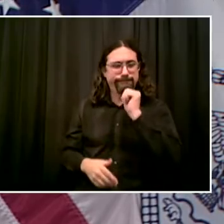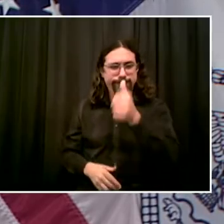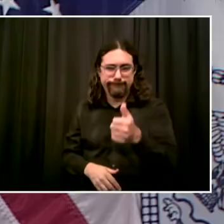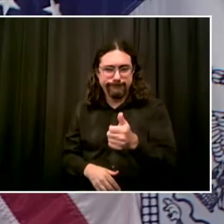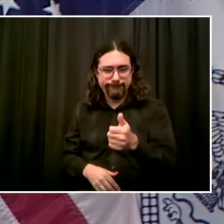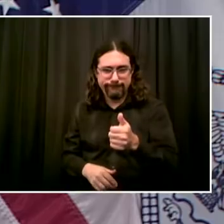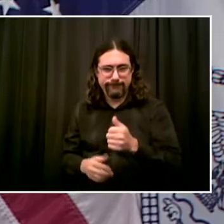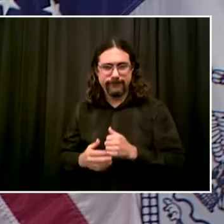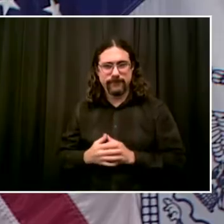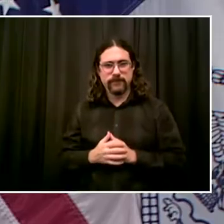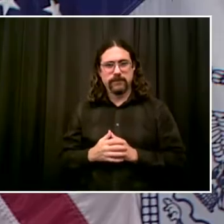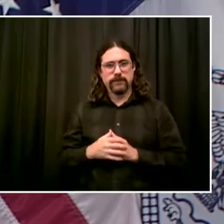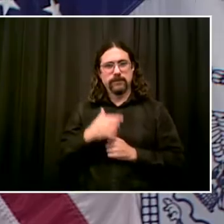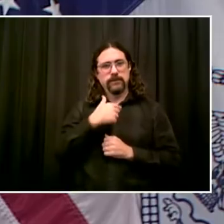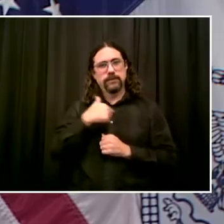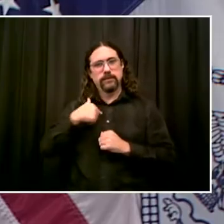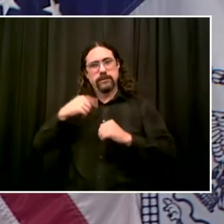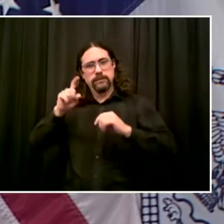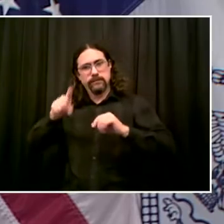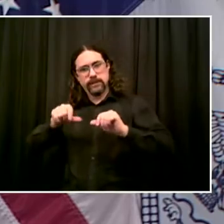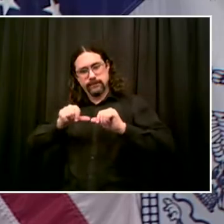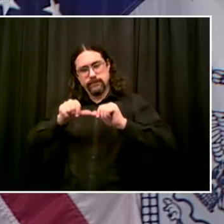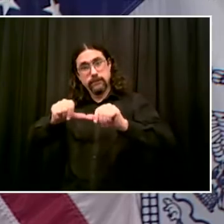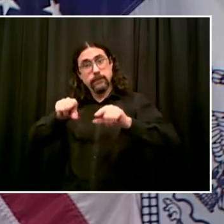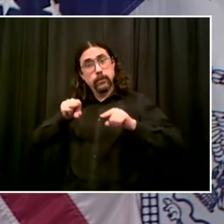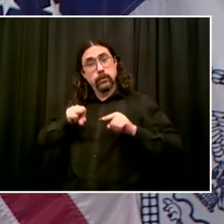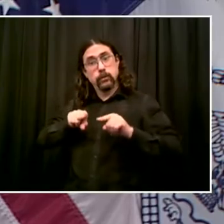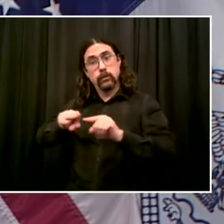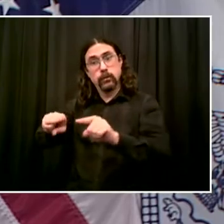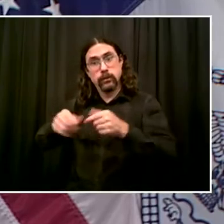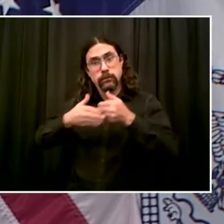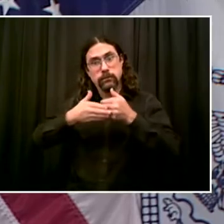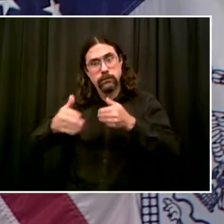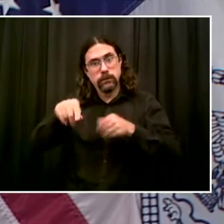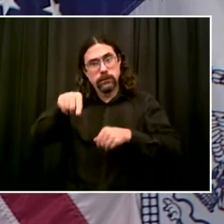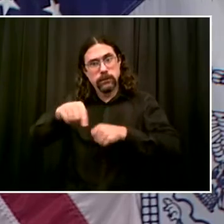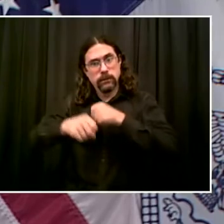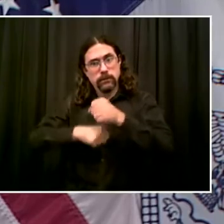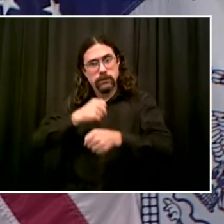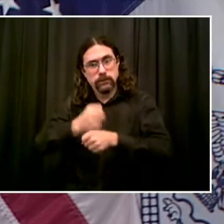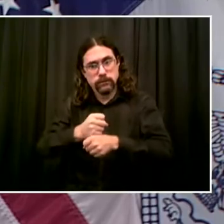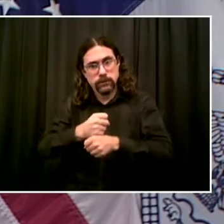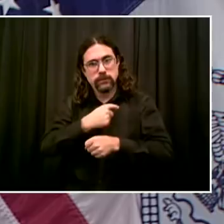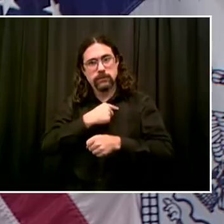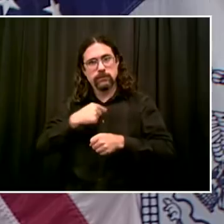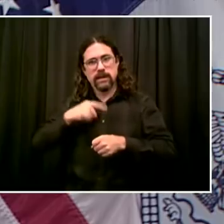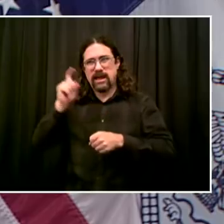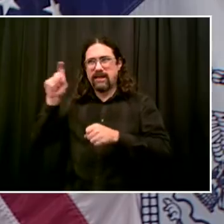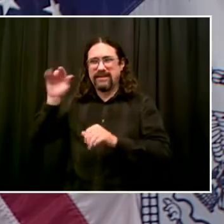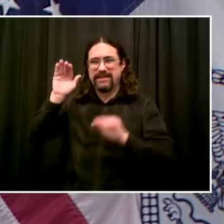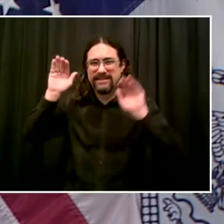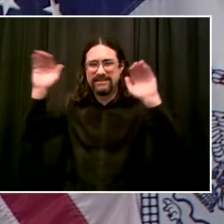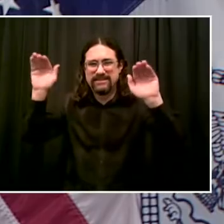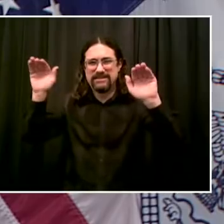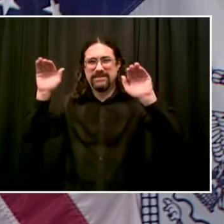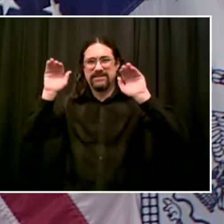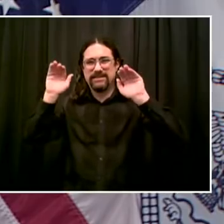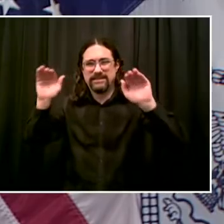BUDGET DISCRETION. WE ARE PRAYING REVENUE DOES NOT GO DOWN MORE,